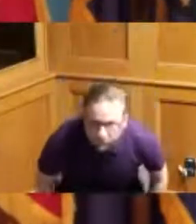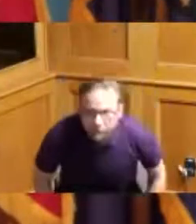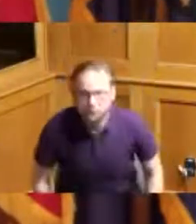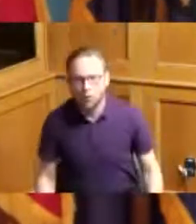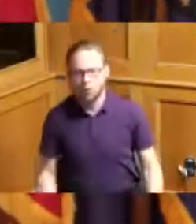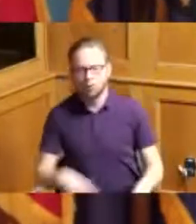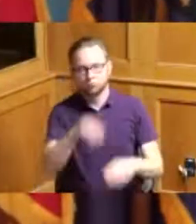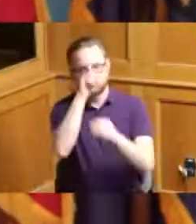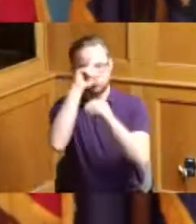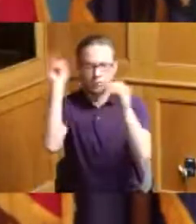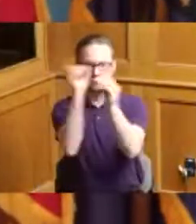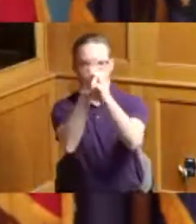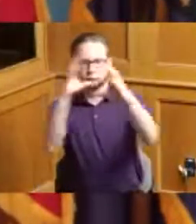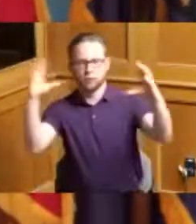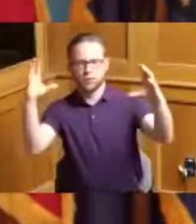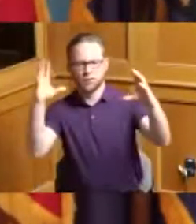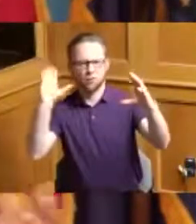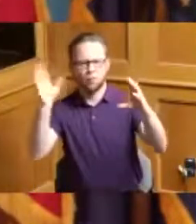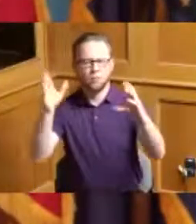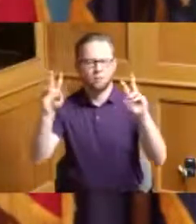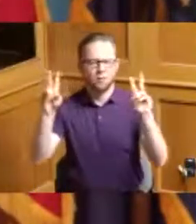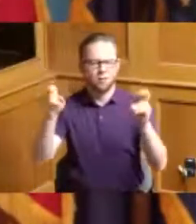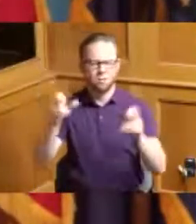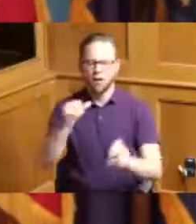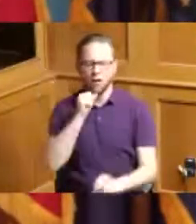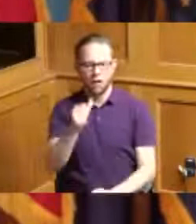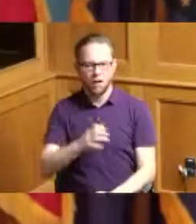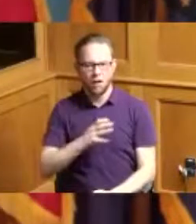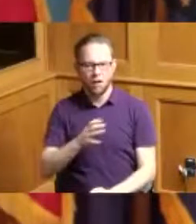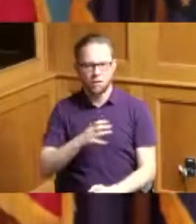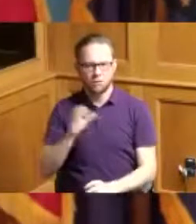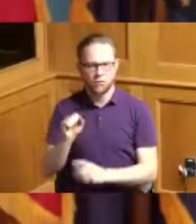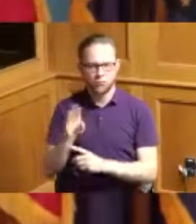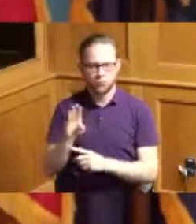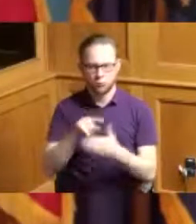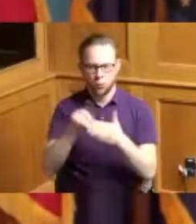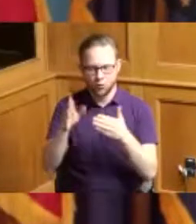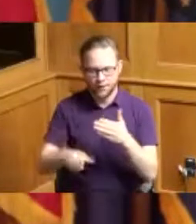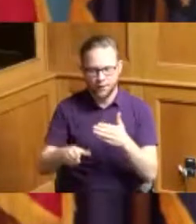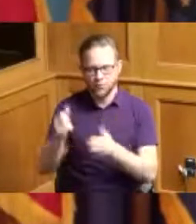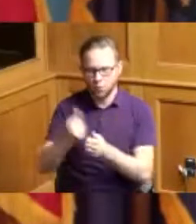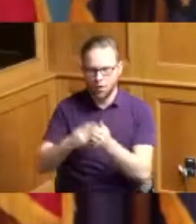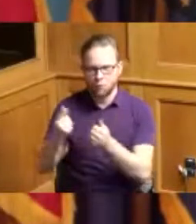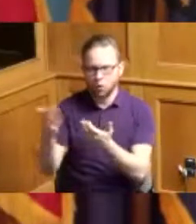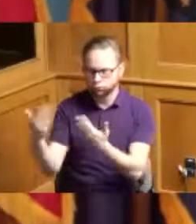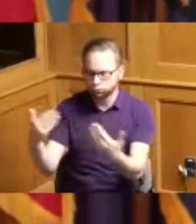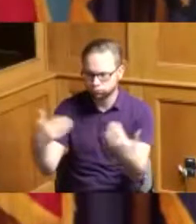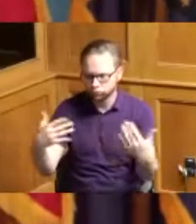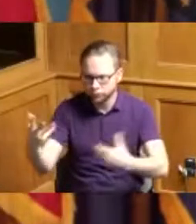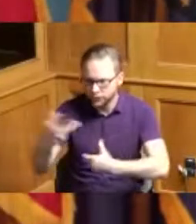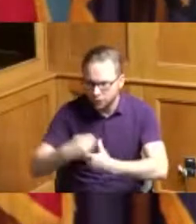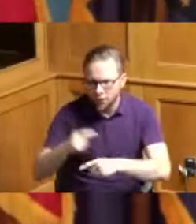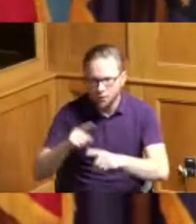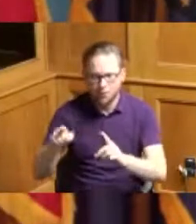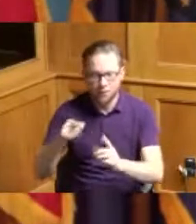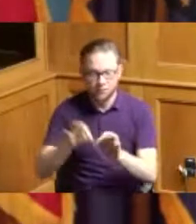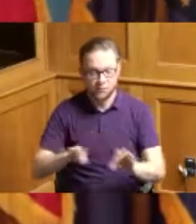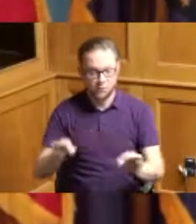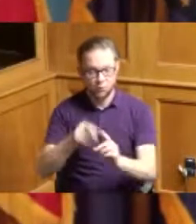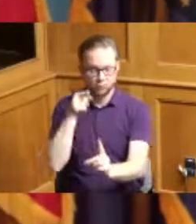Super Bowl weekend where everybody is involved but the big thing would be our watch party at Paul